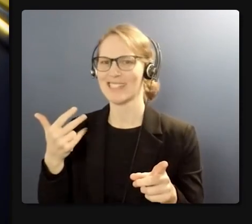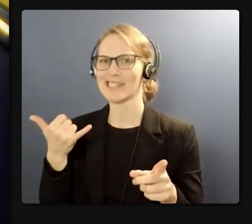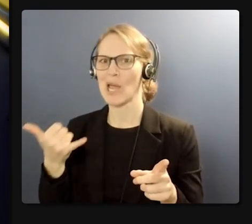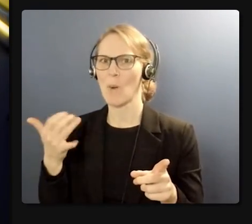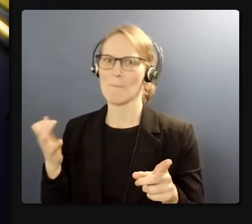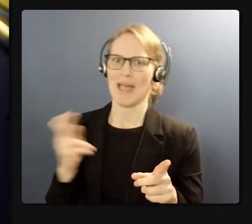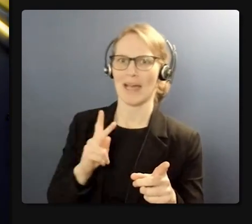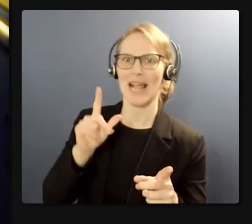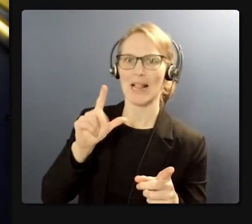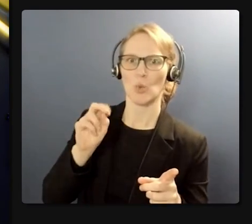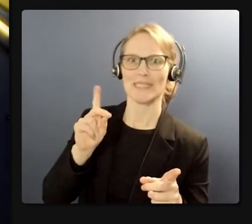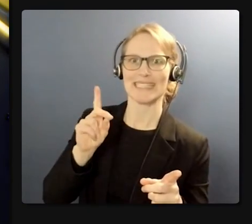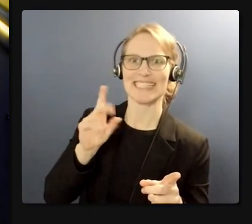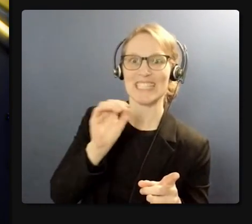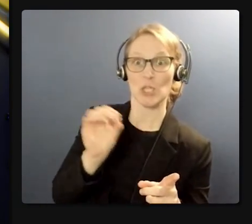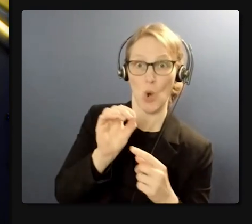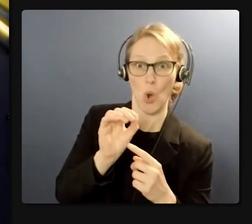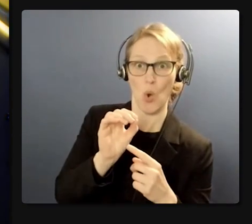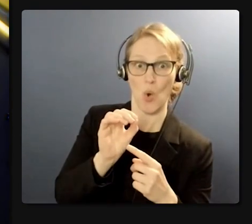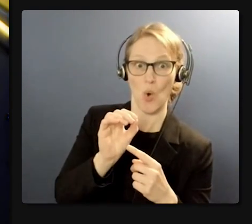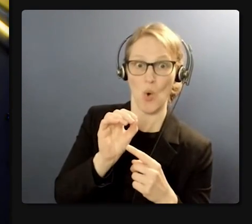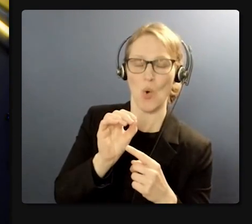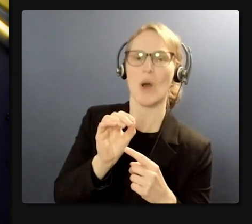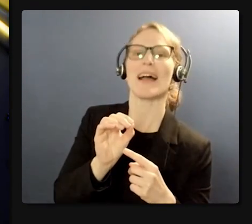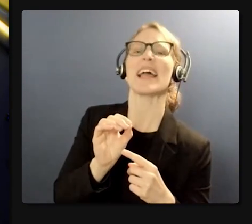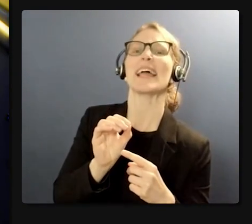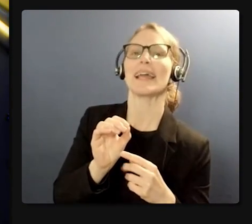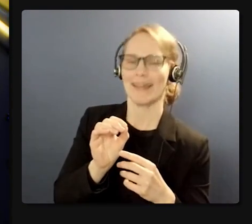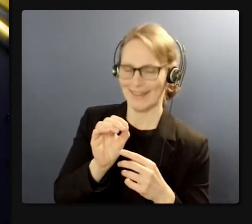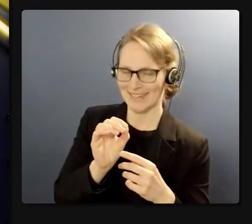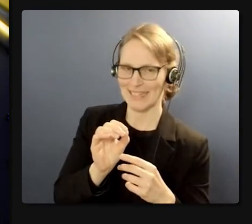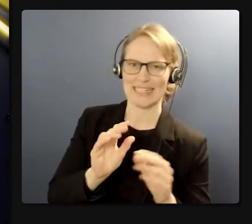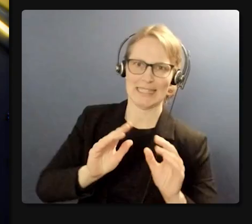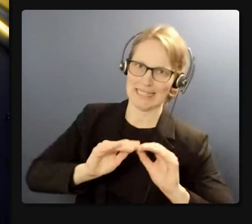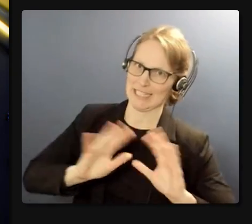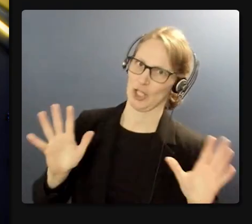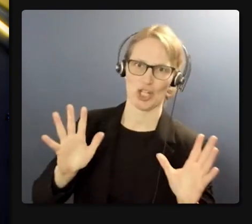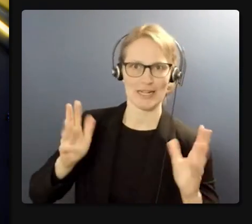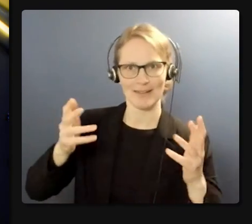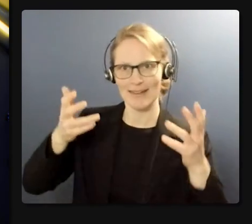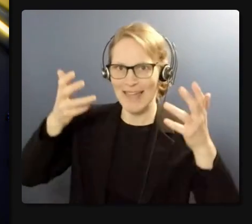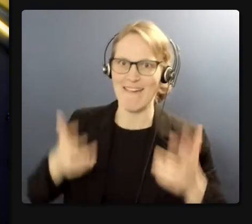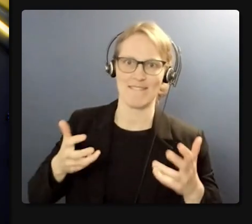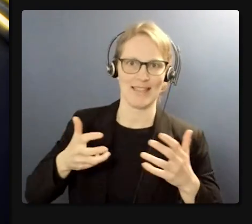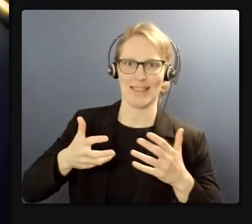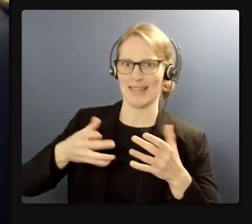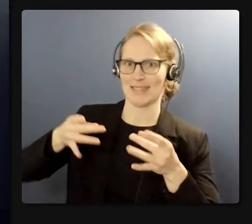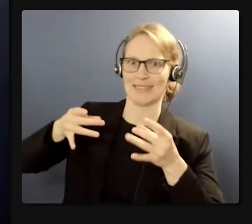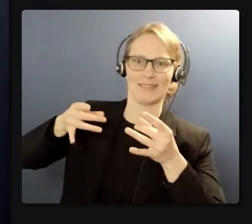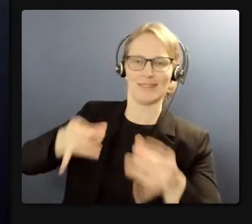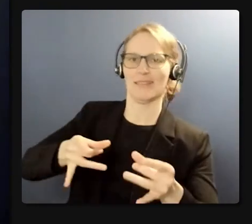This is the LOD3, let's go back to LOD0 and step through and you can see that it's heavily optimized.